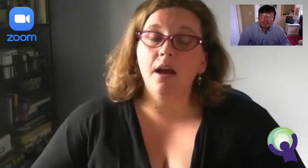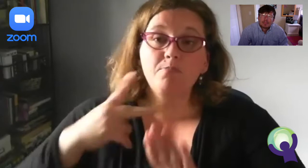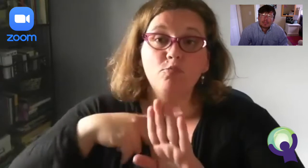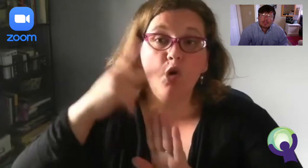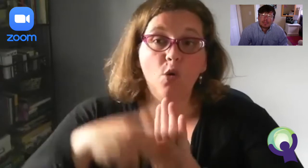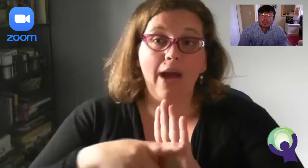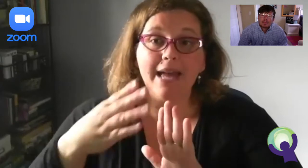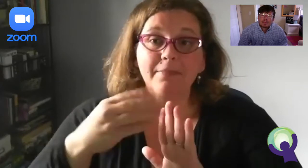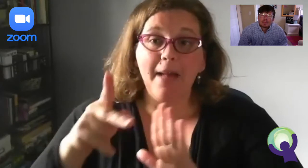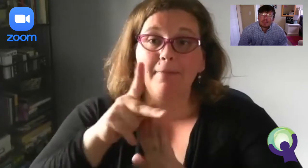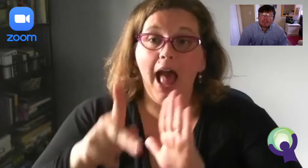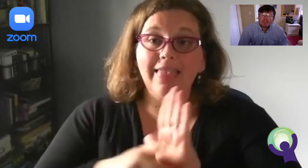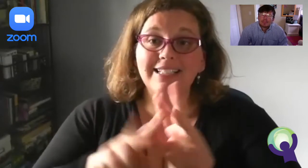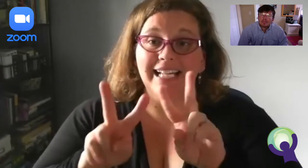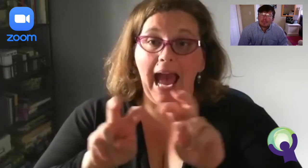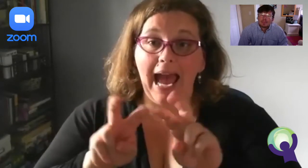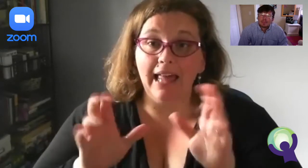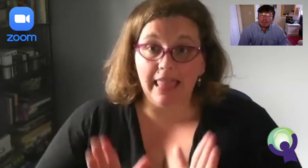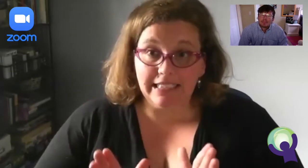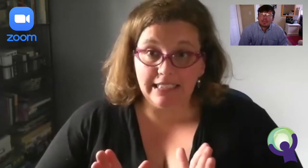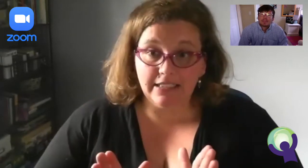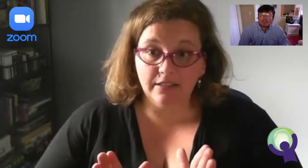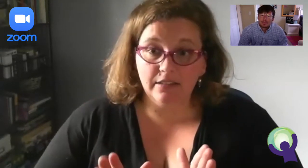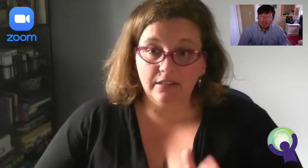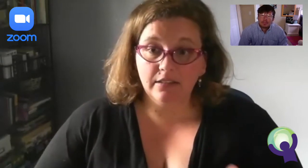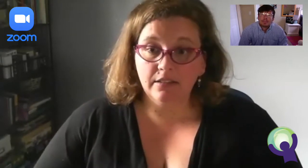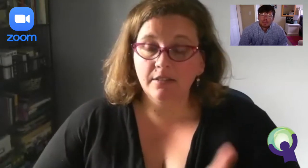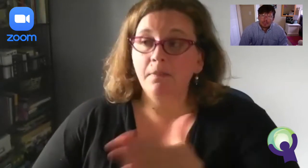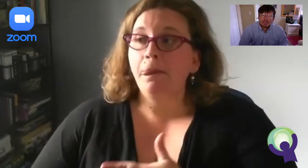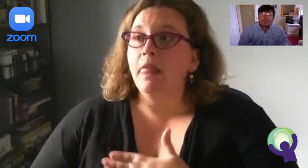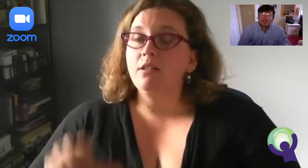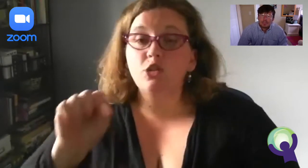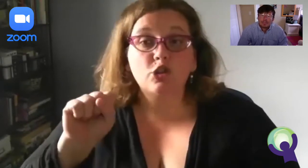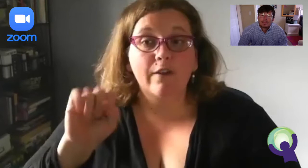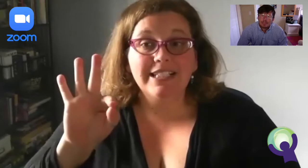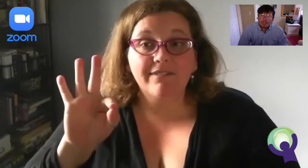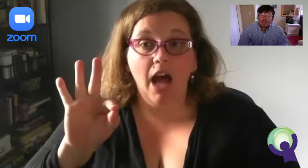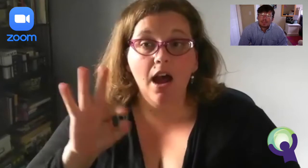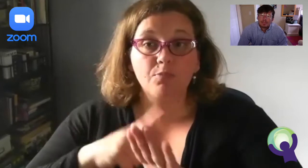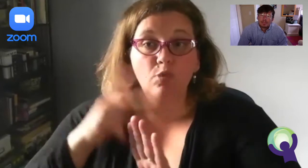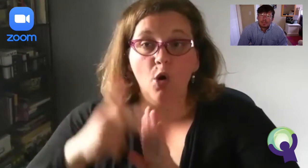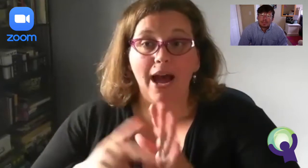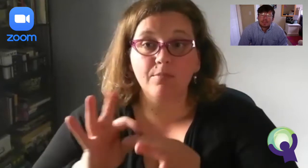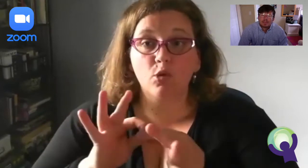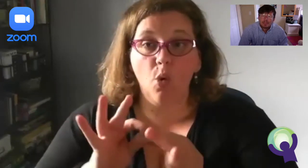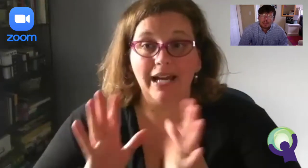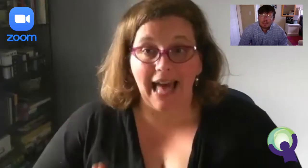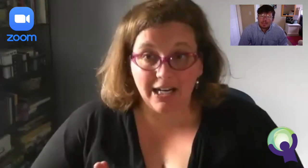and we have a program and policy analyst and